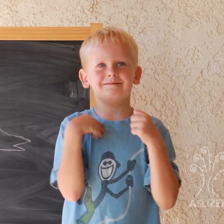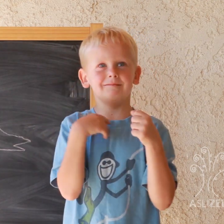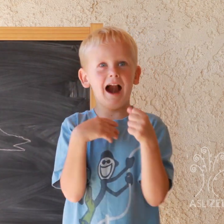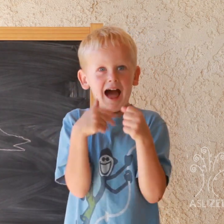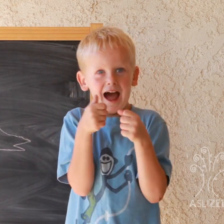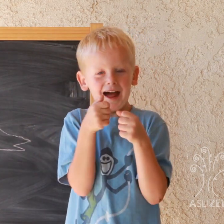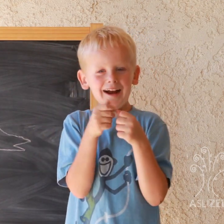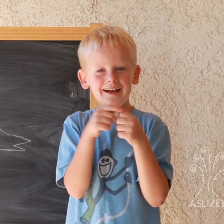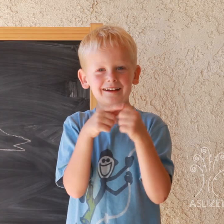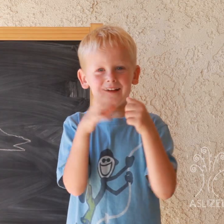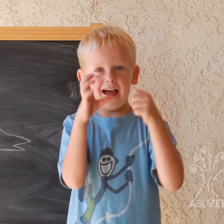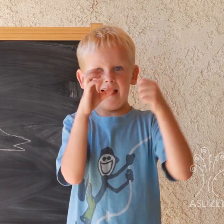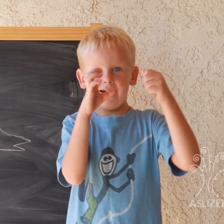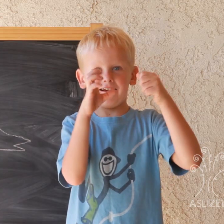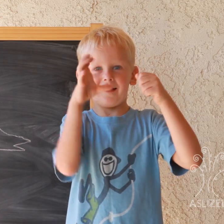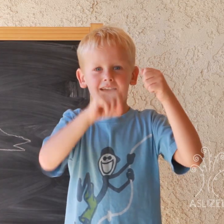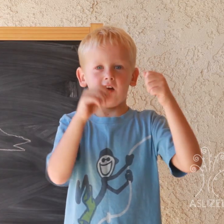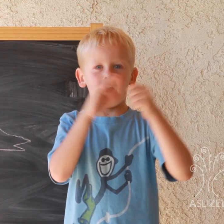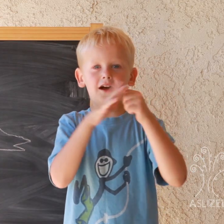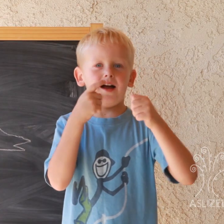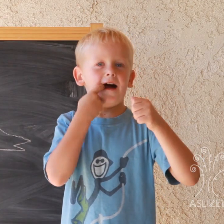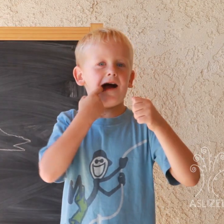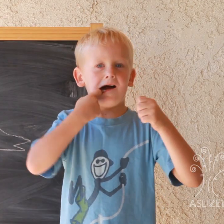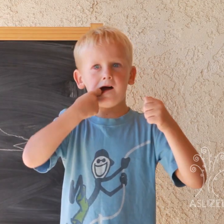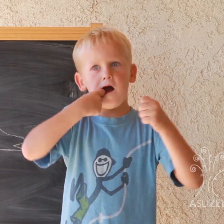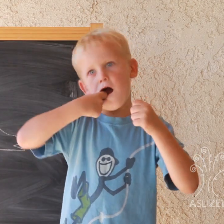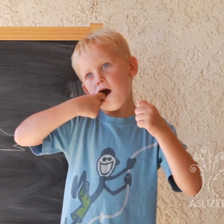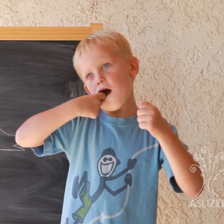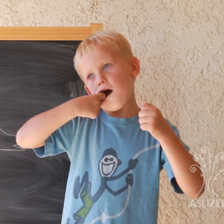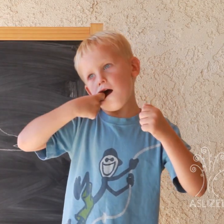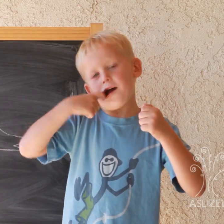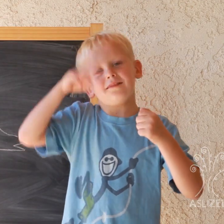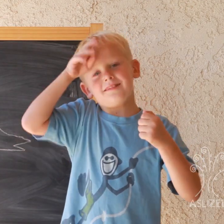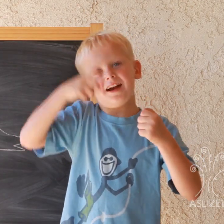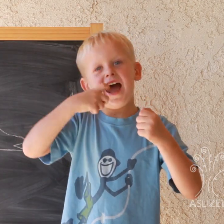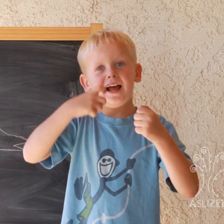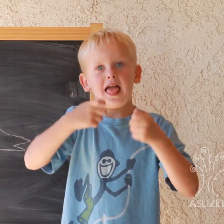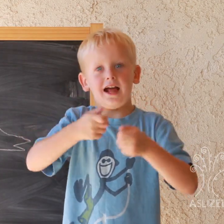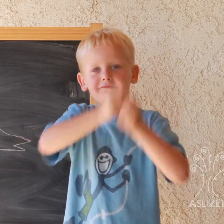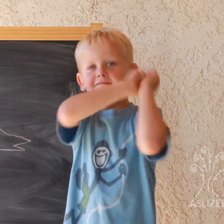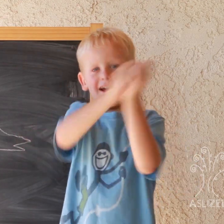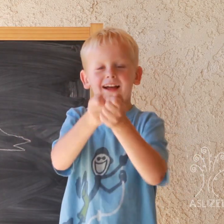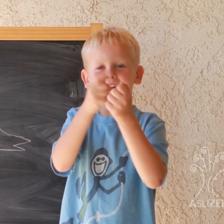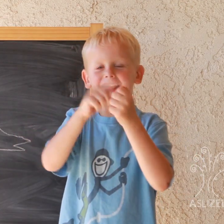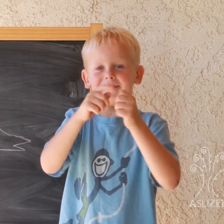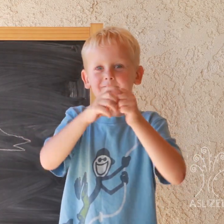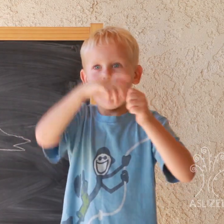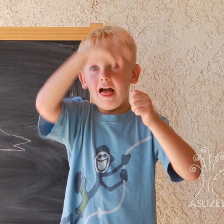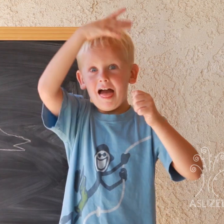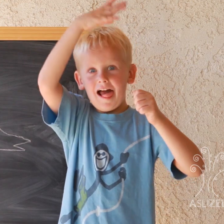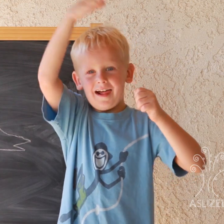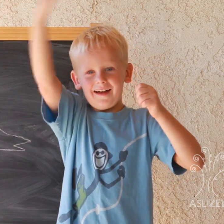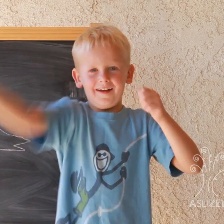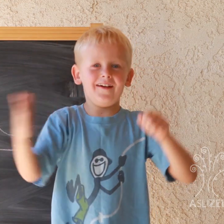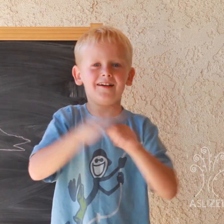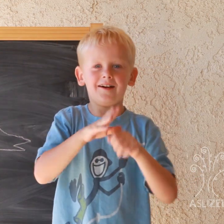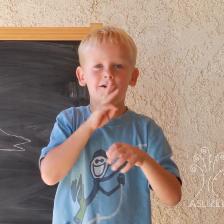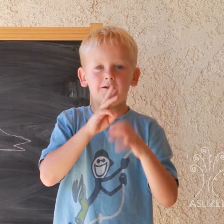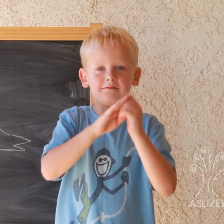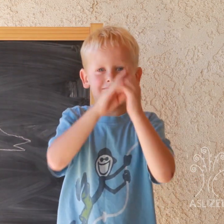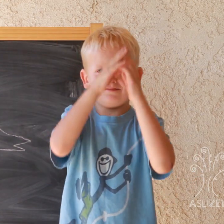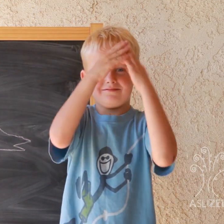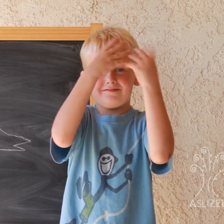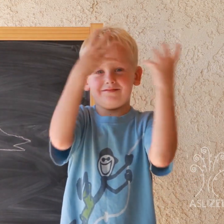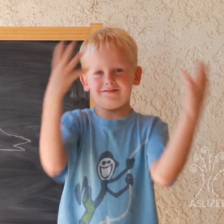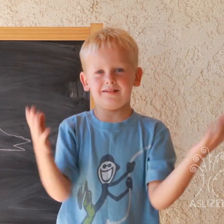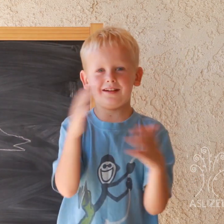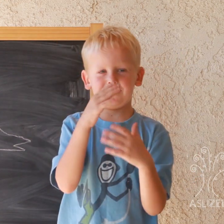It was scary! The shark was hooked so it jumped again and the boat was torn apart.